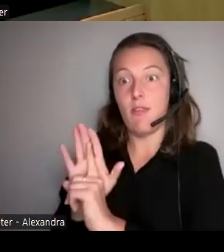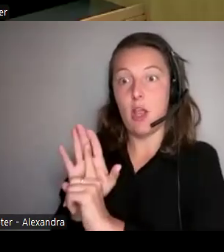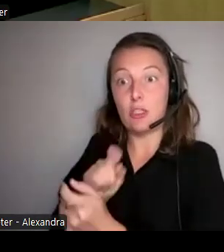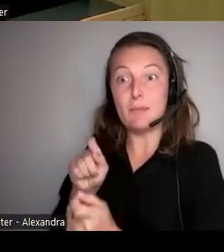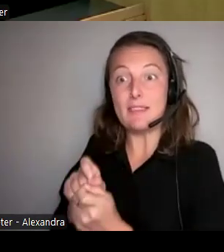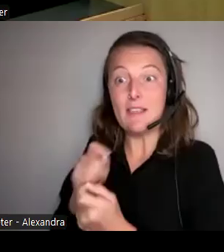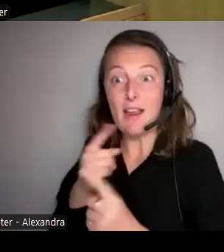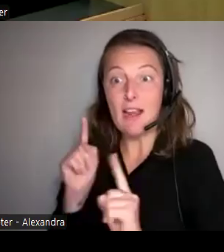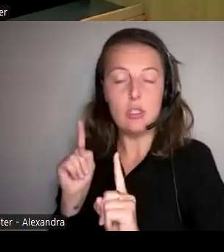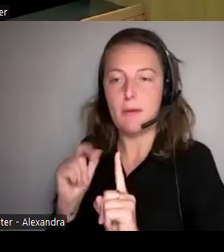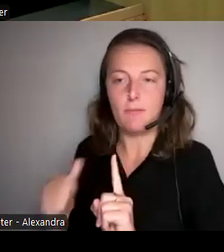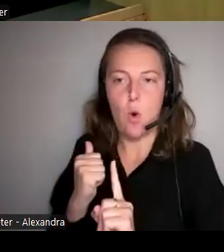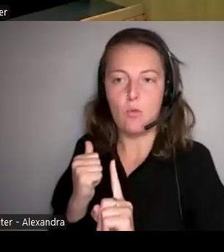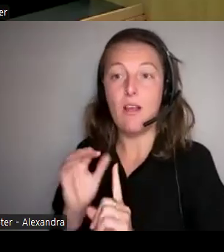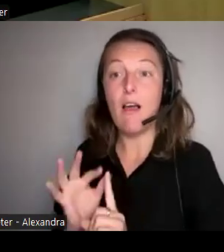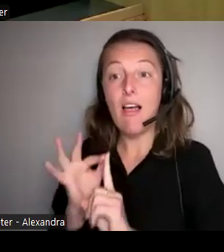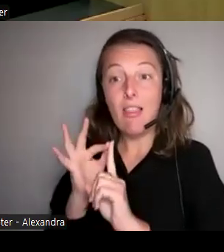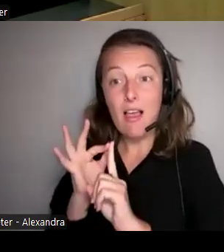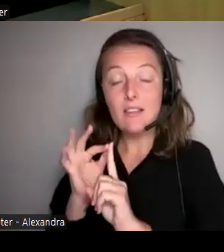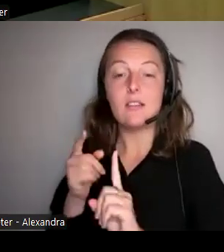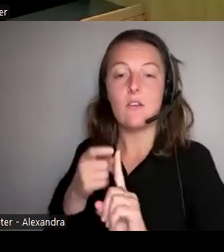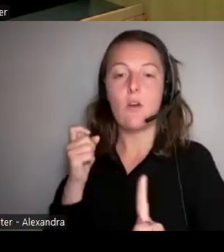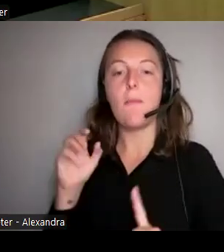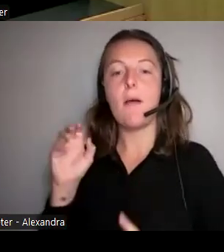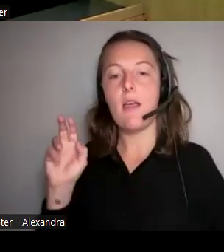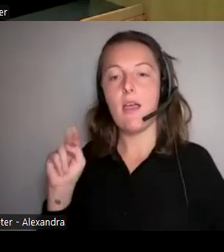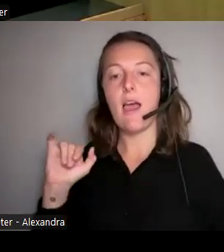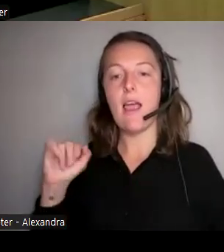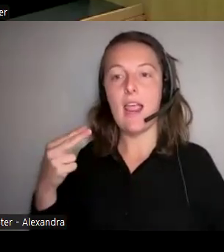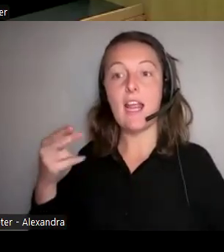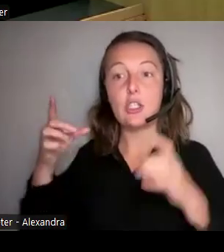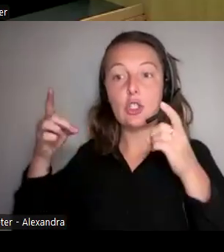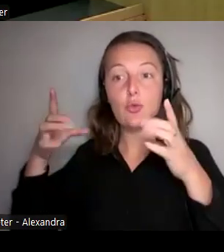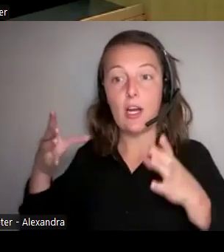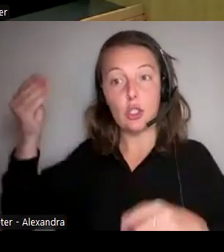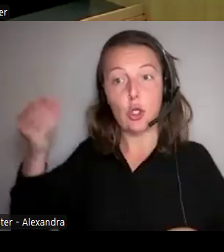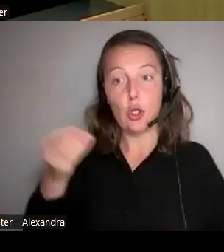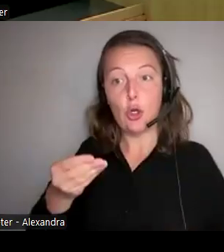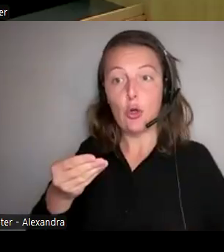specific announcement unless it comes down from the in the NIH director that your institute needs